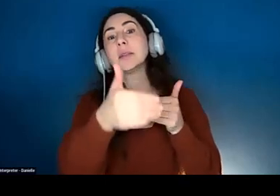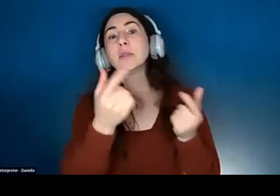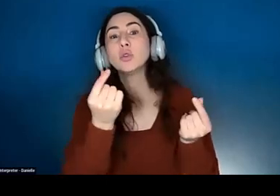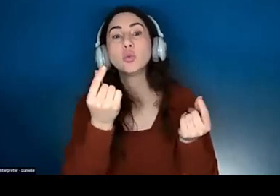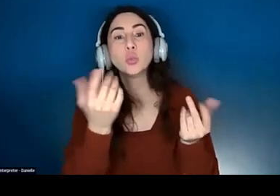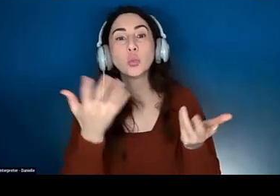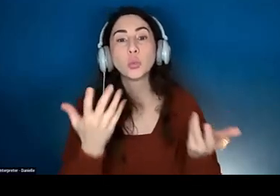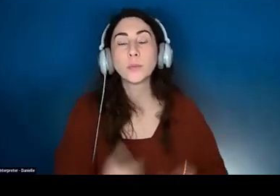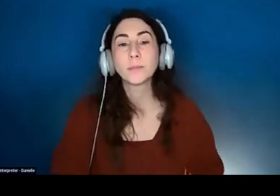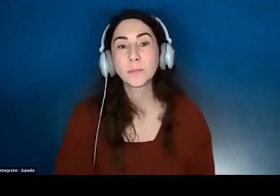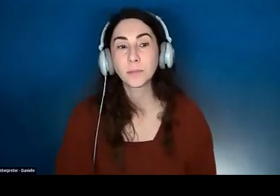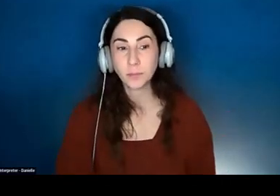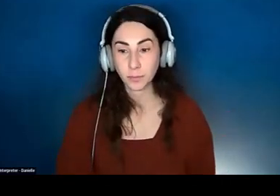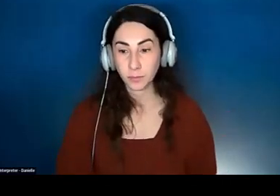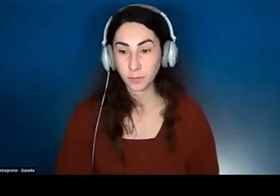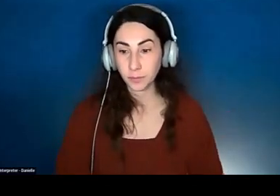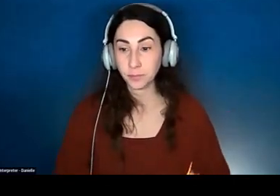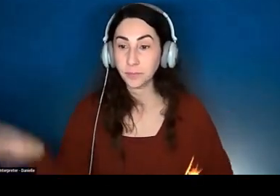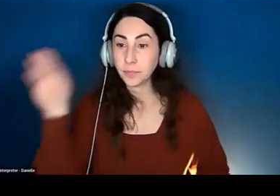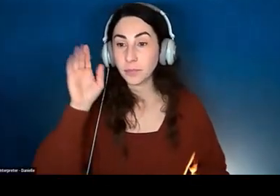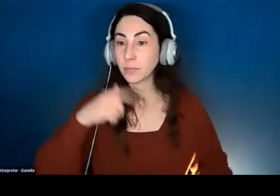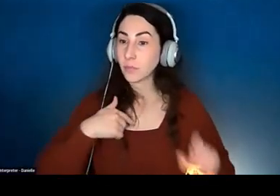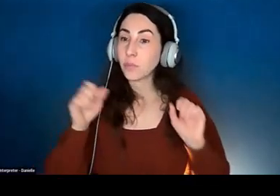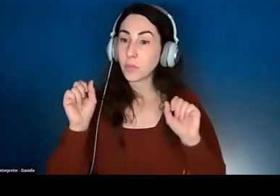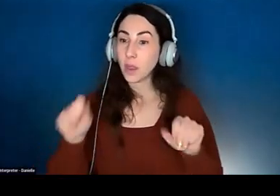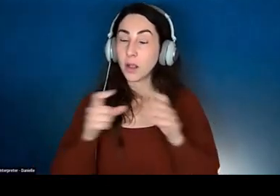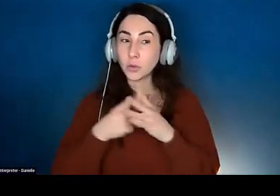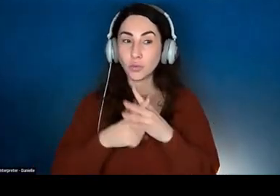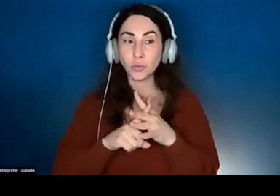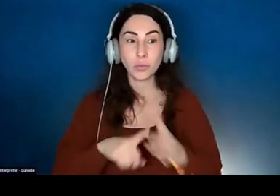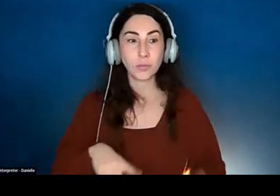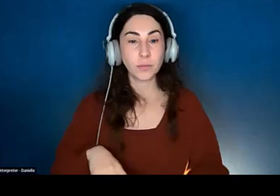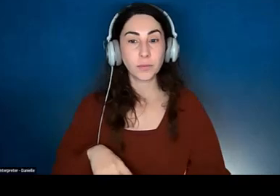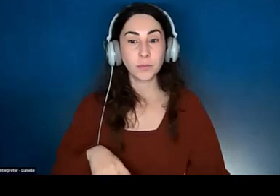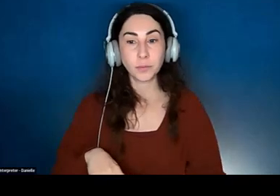I'd be happy to start off, Syd, just by really